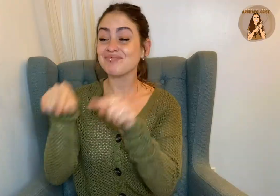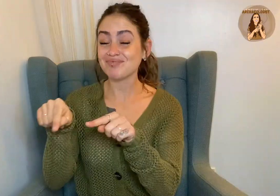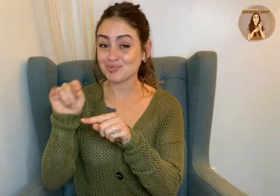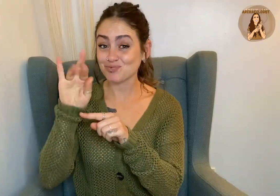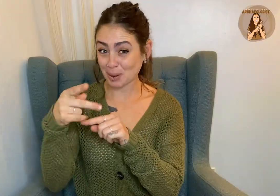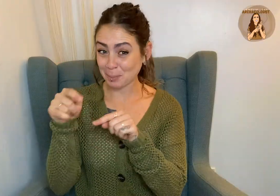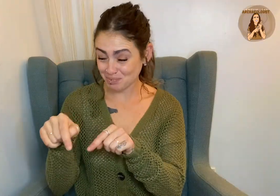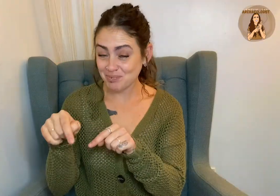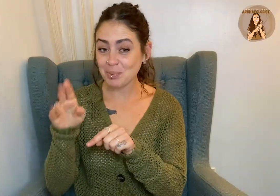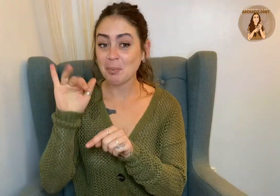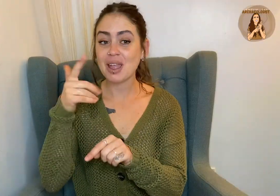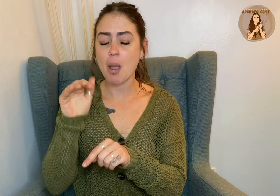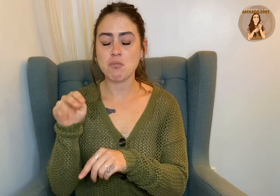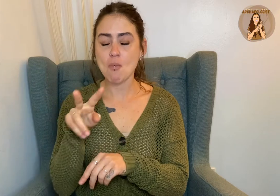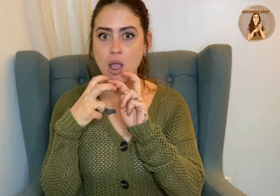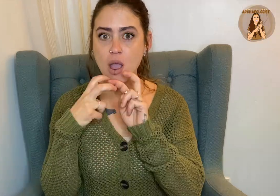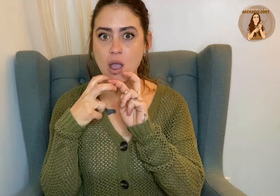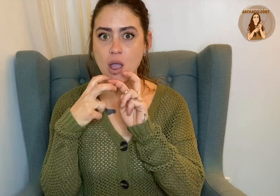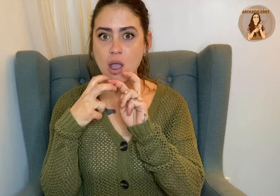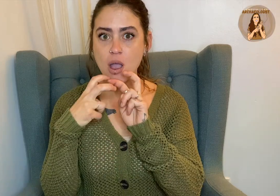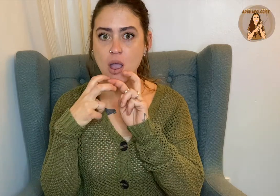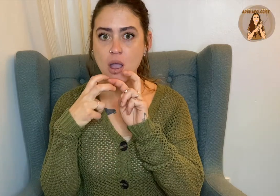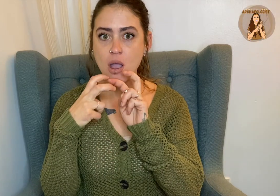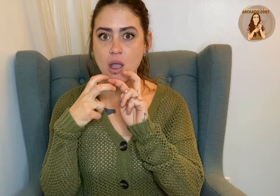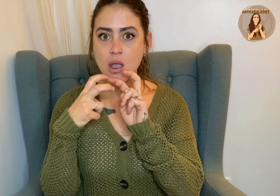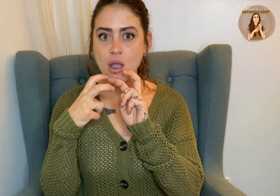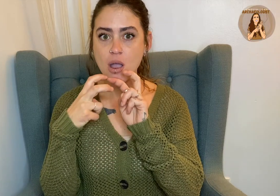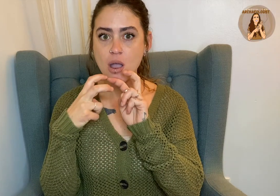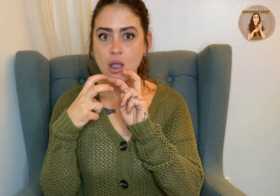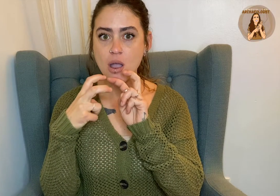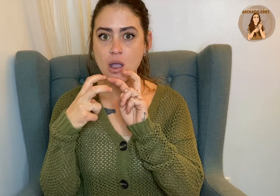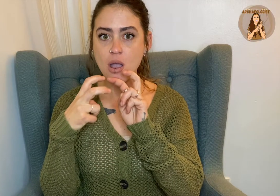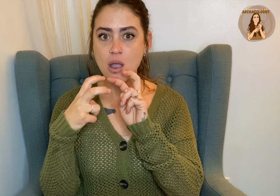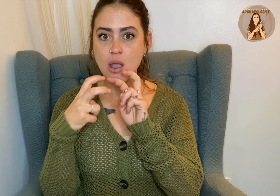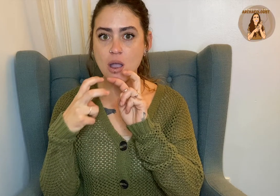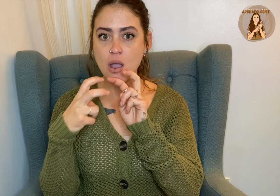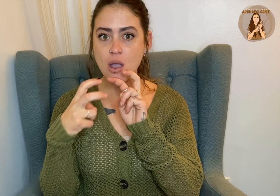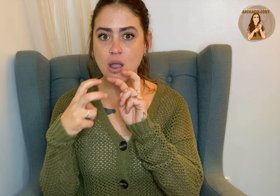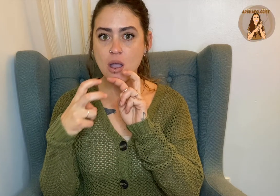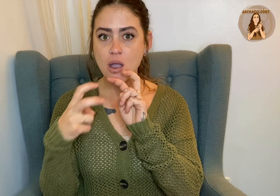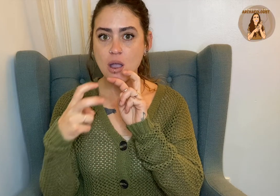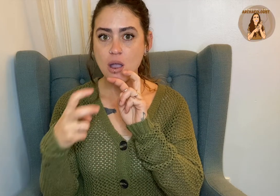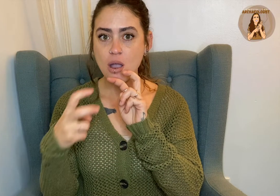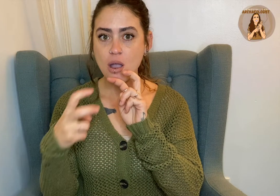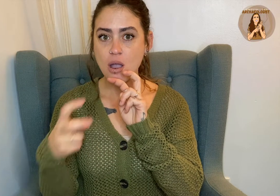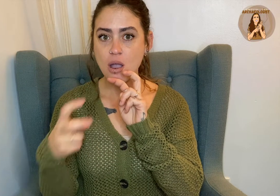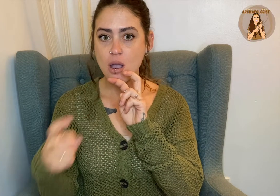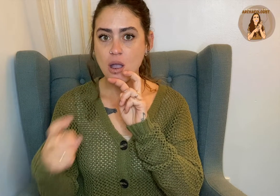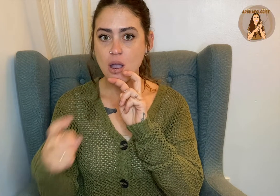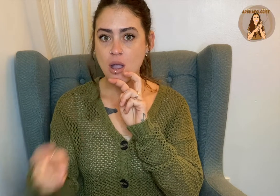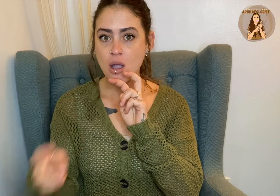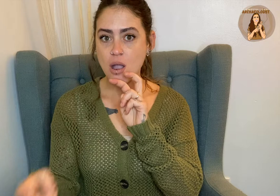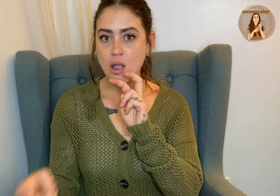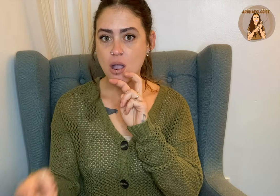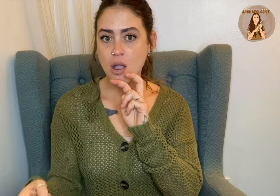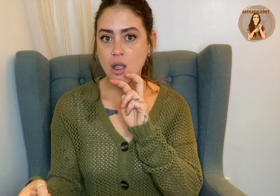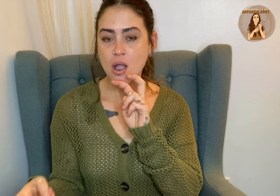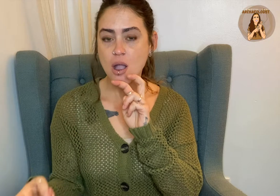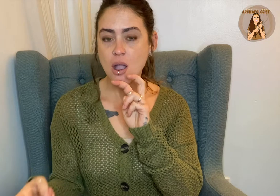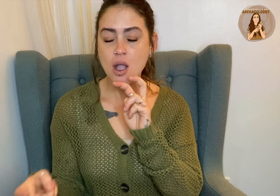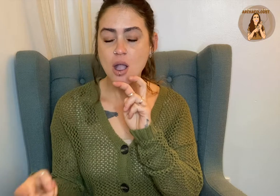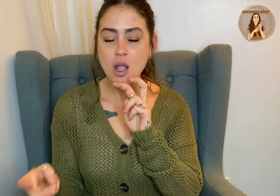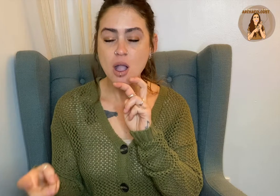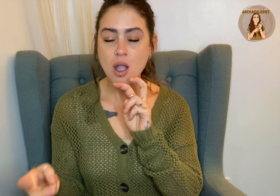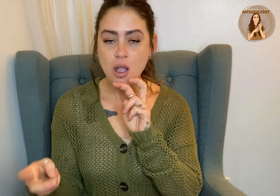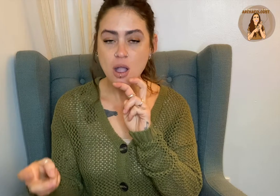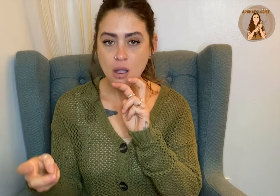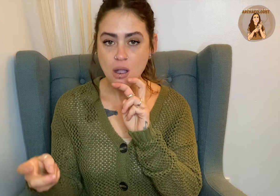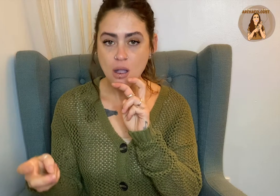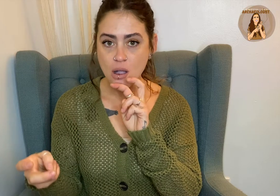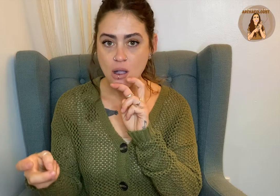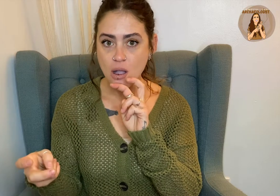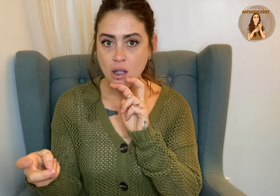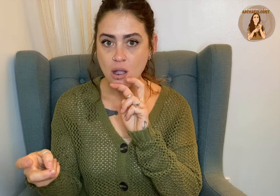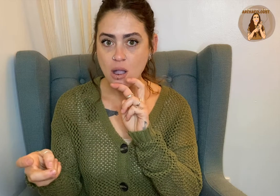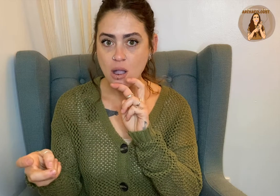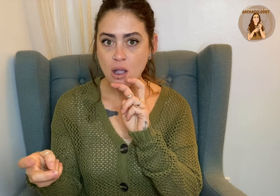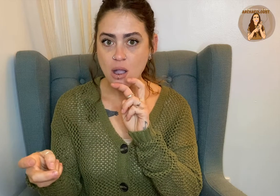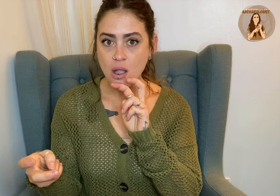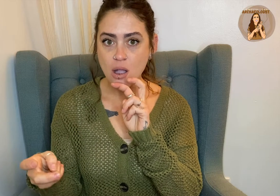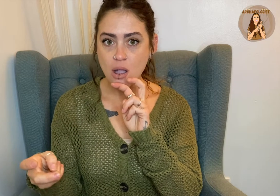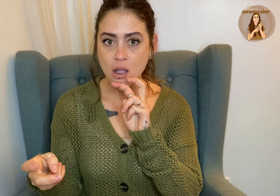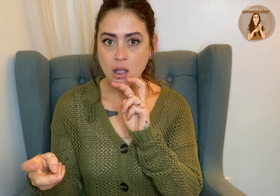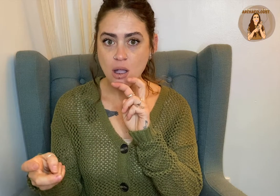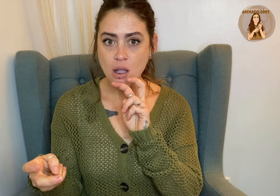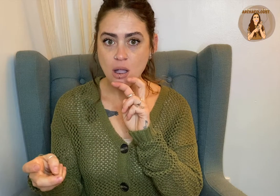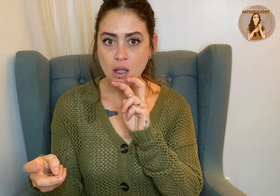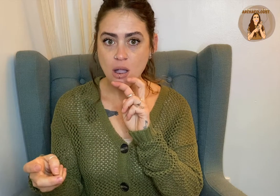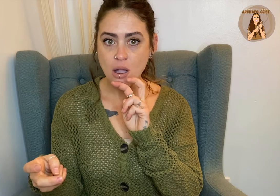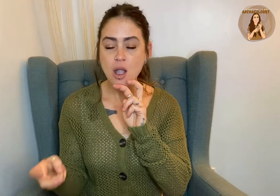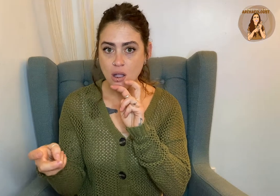During his 1915 trip, Bingham wrote in his journal that he was shocked